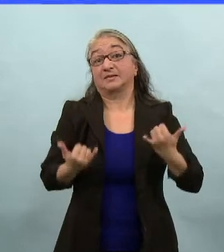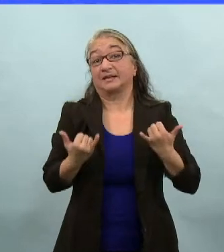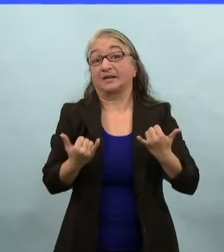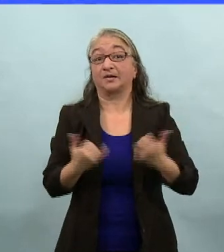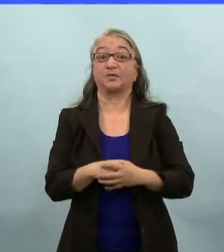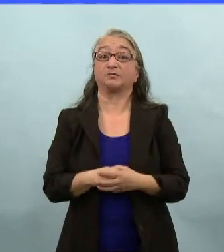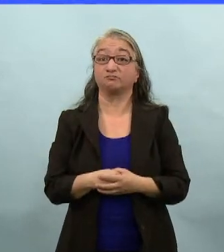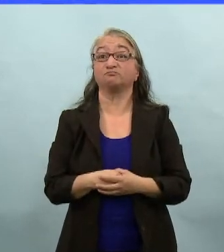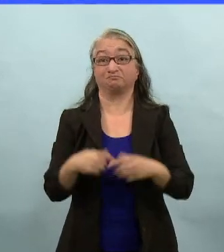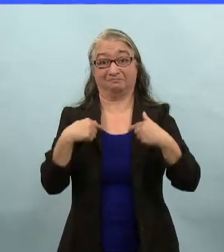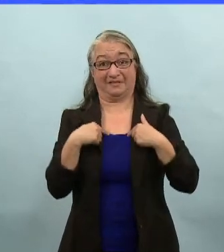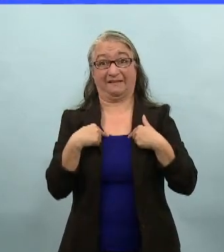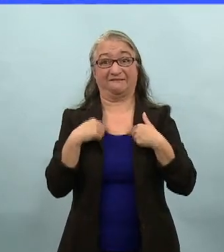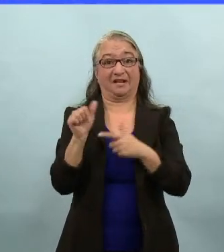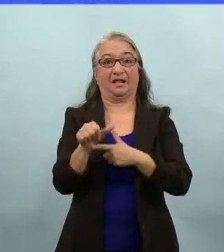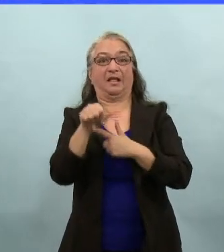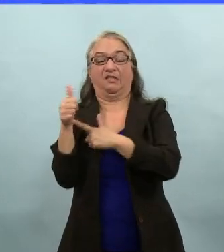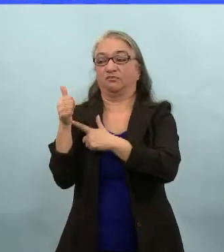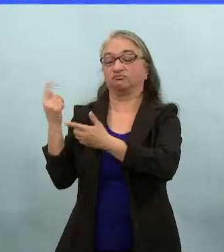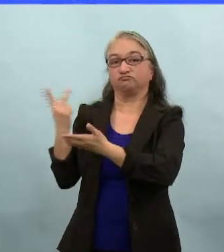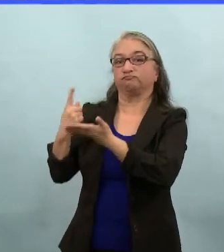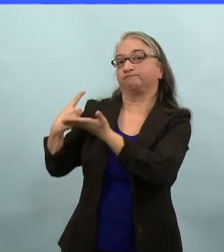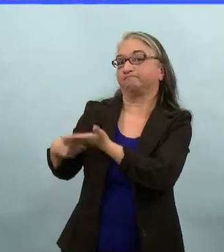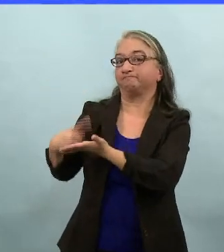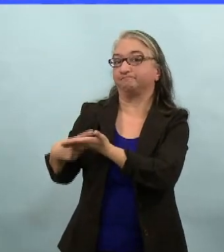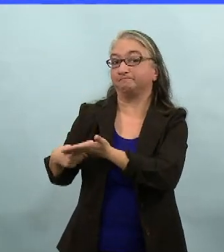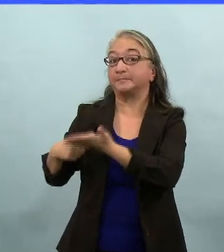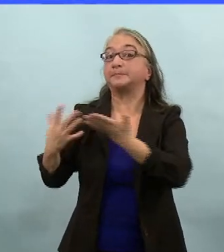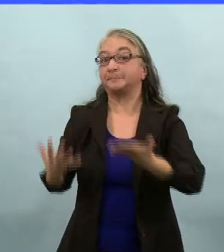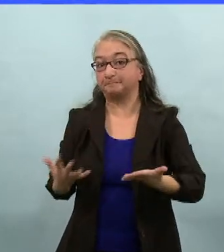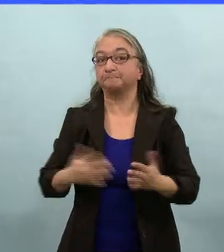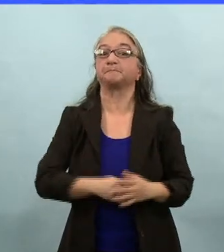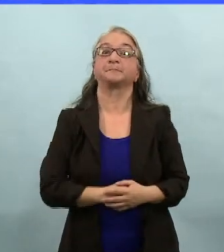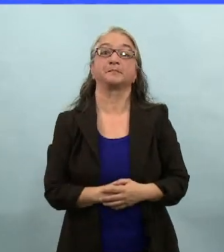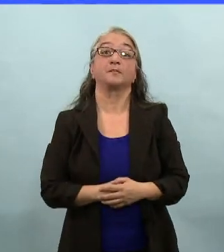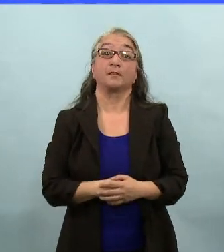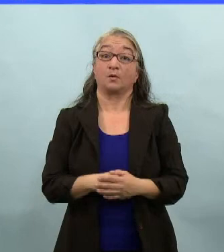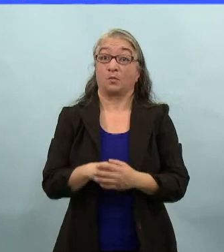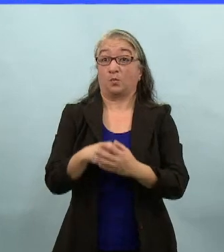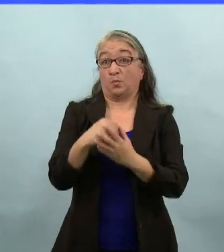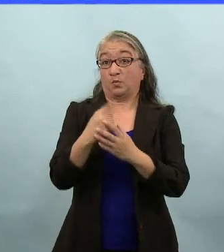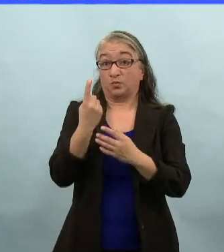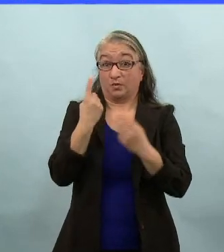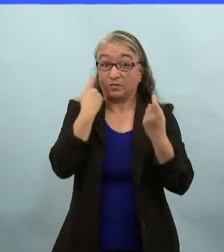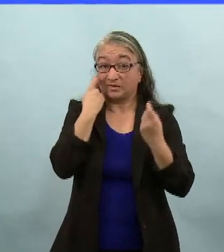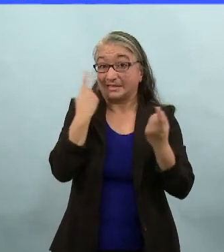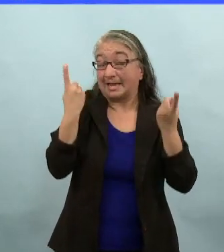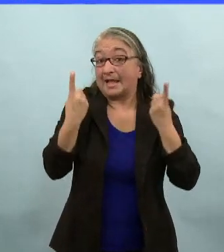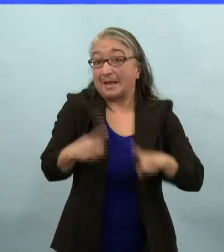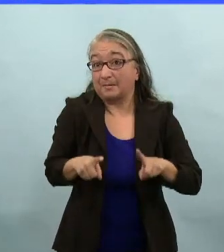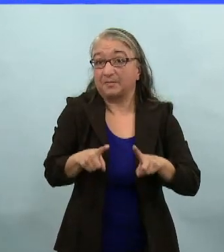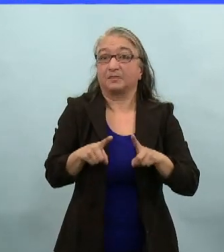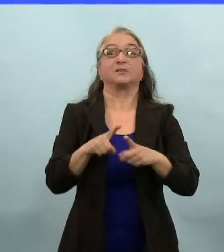since health canada approved the pfizer vaccine for children aged 5 to 11 in november of 2021